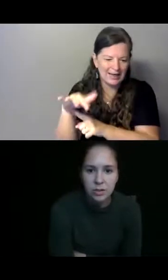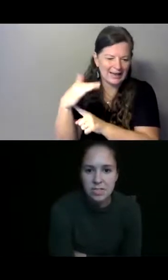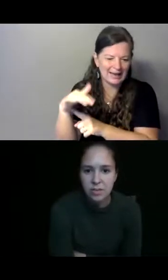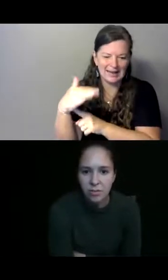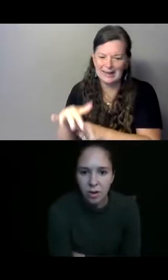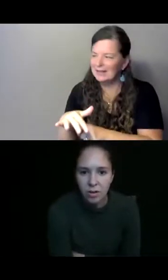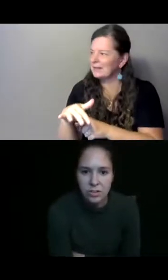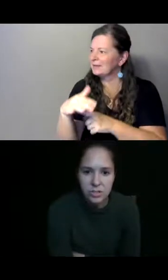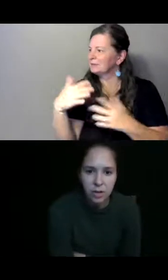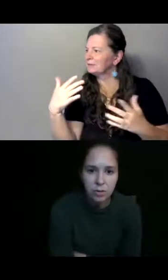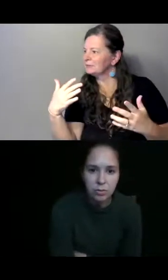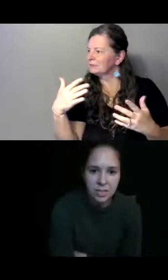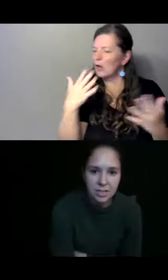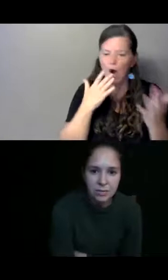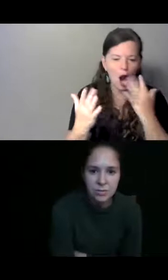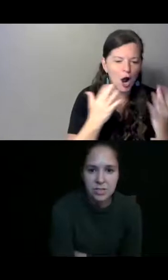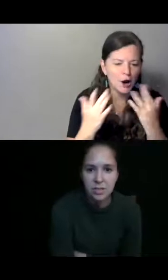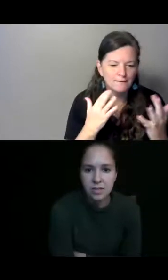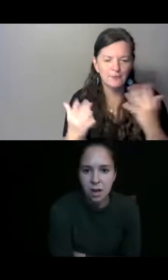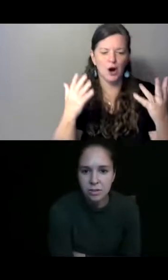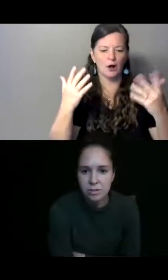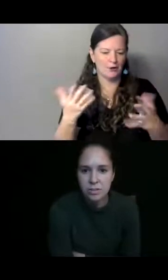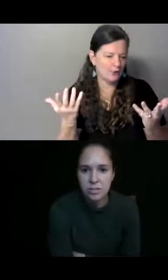You can say fall, snow leaves, colors,